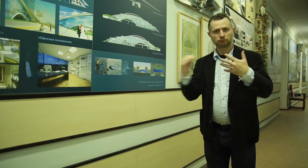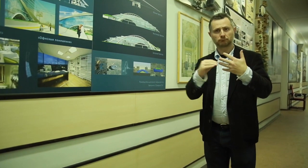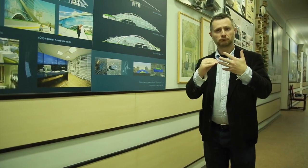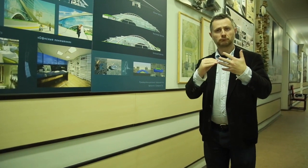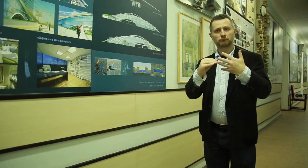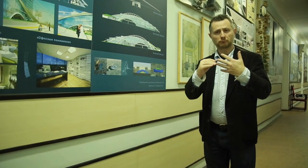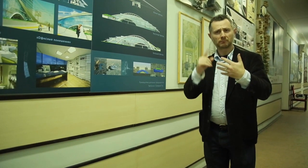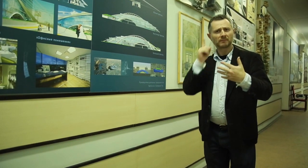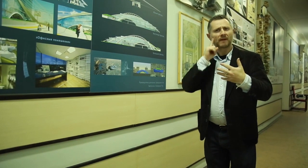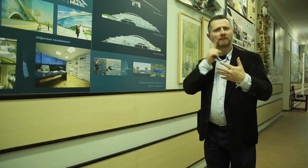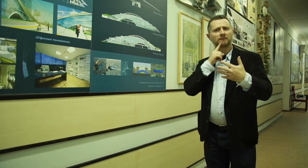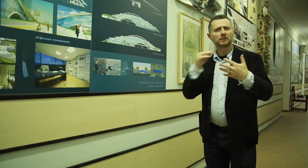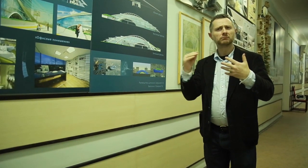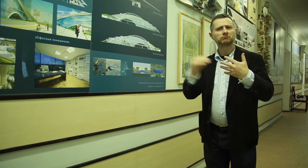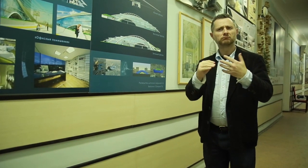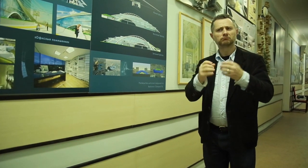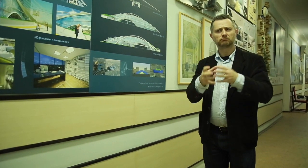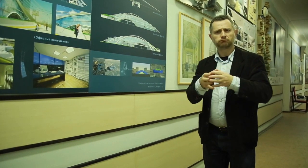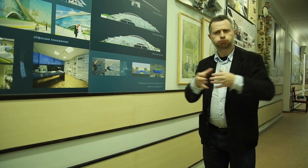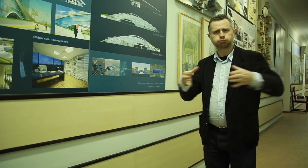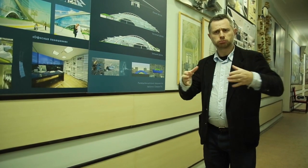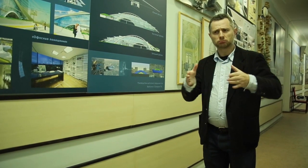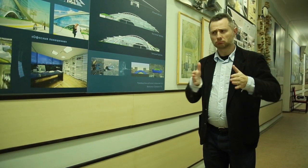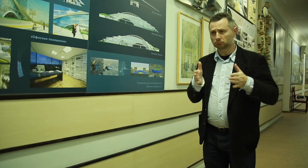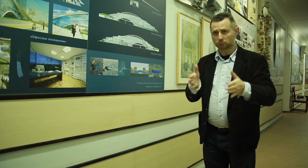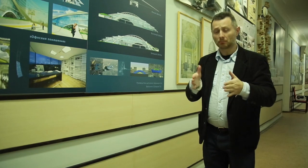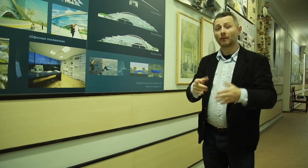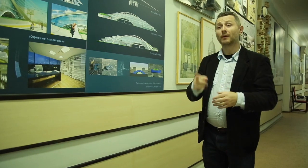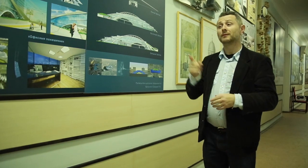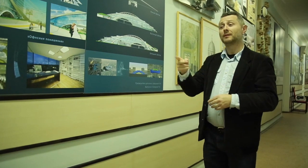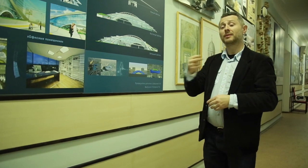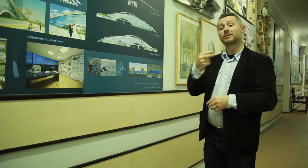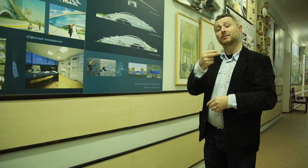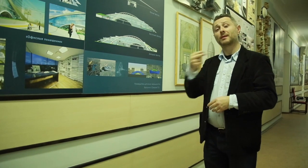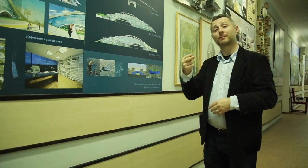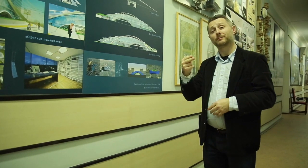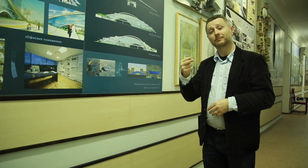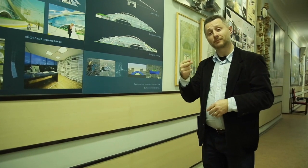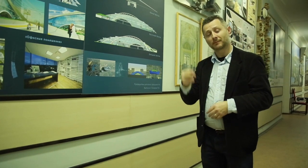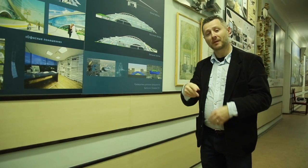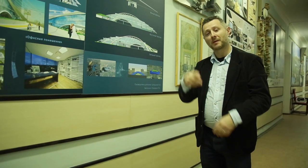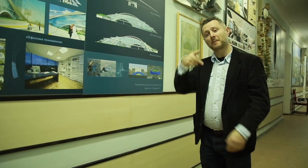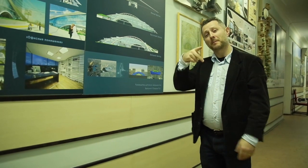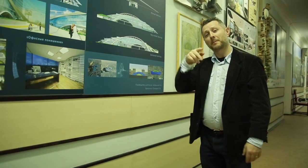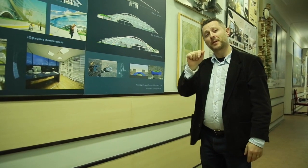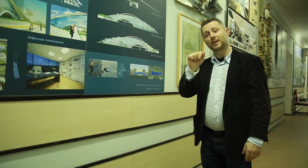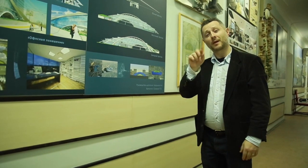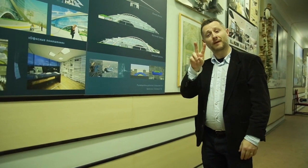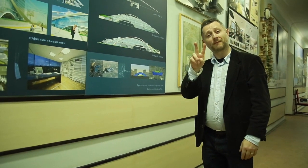Academy of the Arts]. This overpass was drawn by a Deaf person named Pavel Sakharov. (“Pablo”